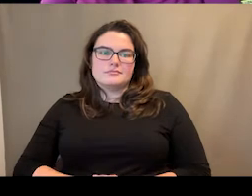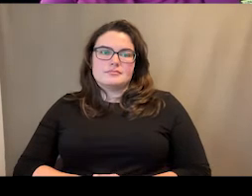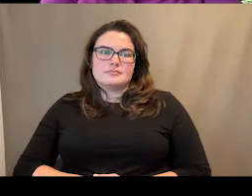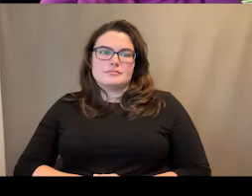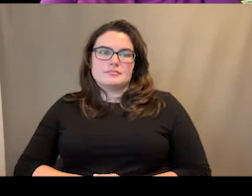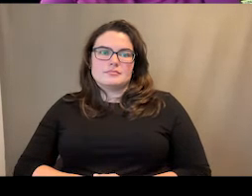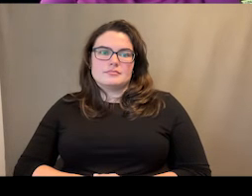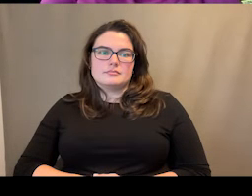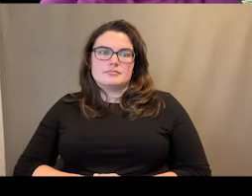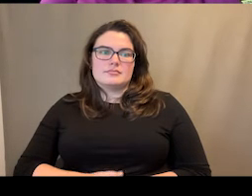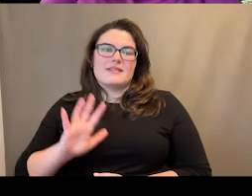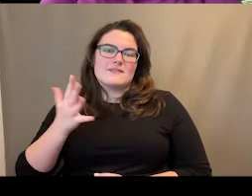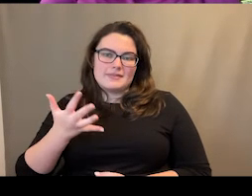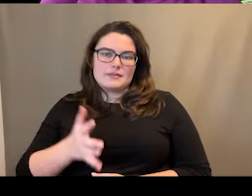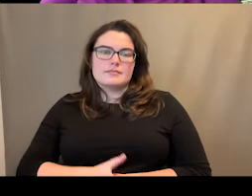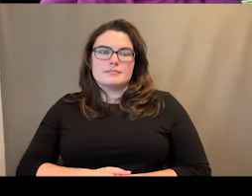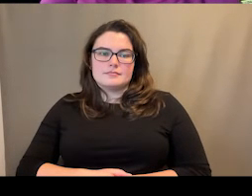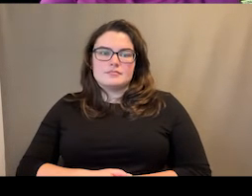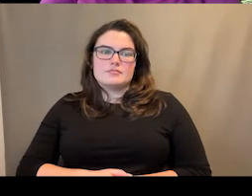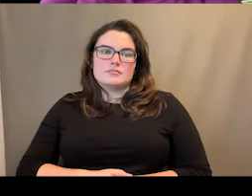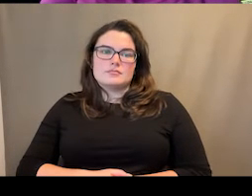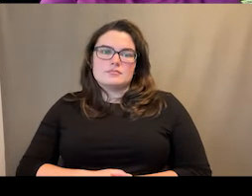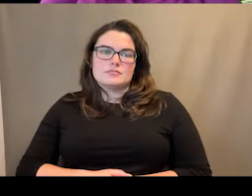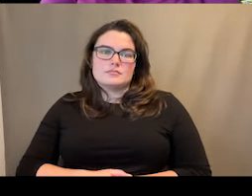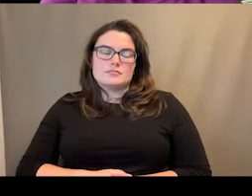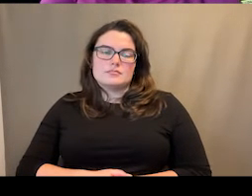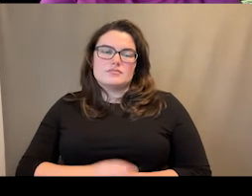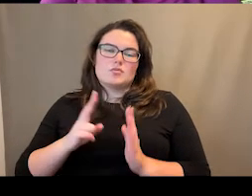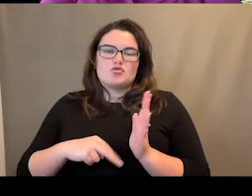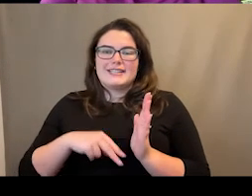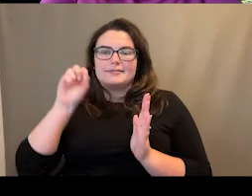a disconnect between framing, motivation, activity,